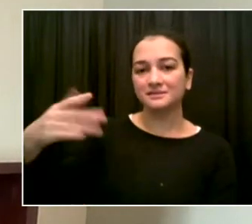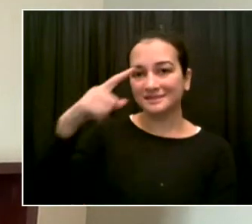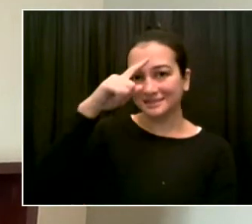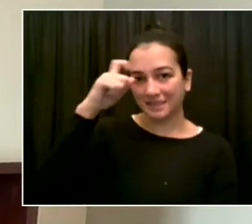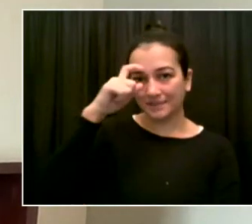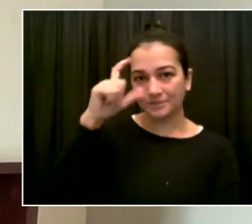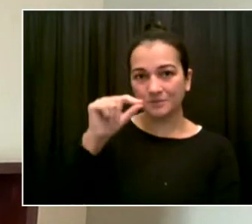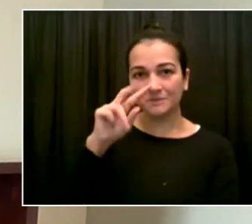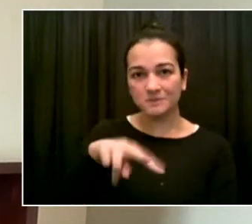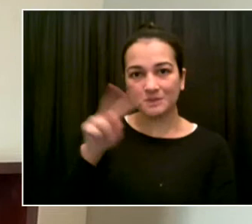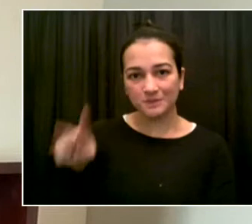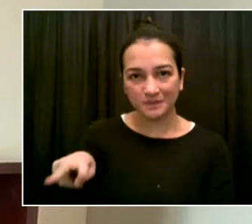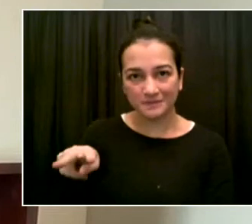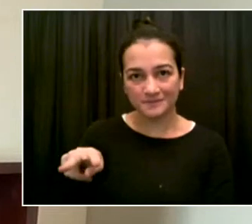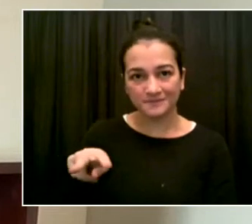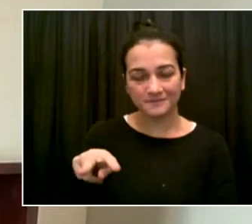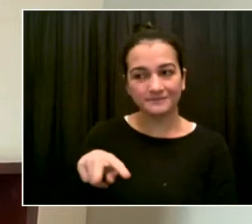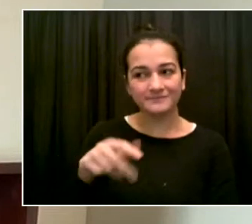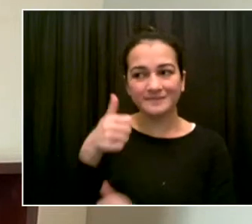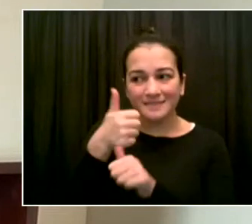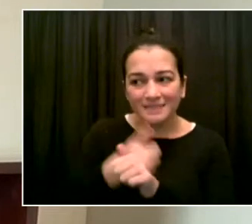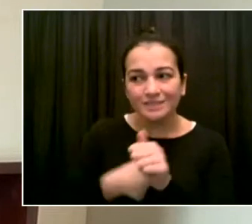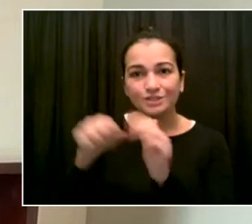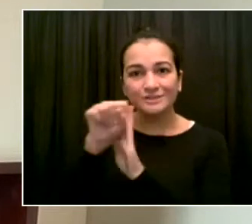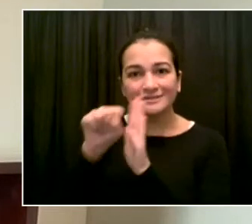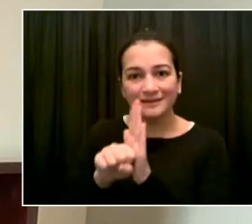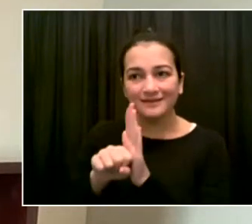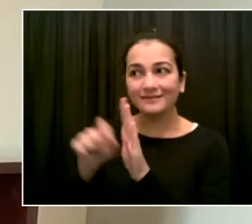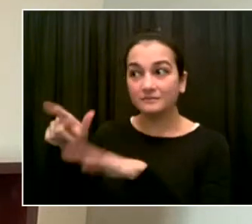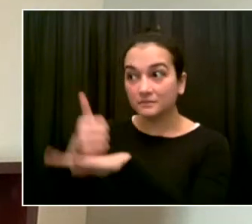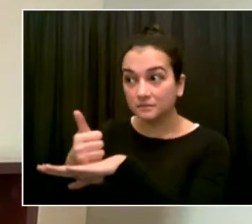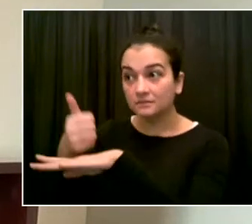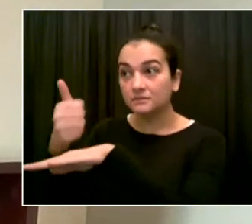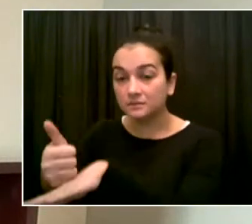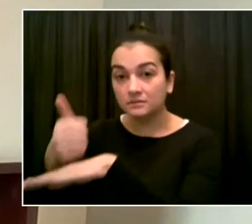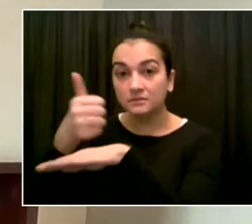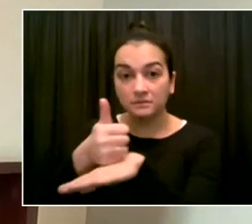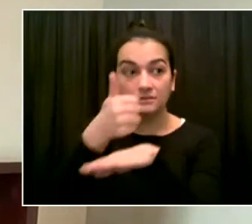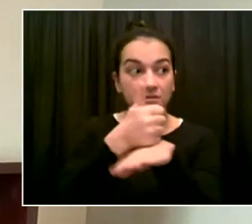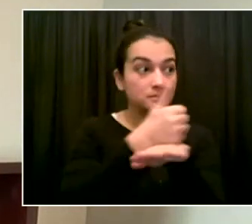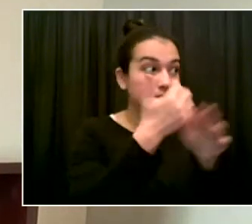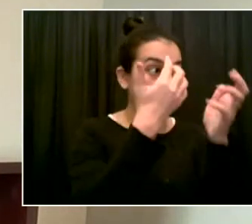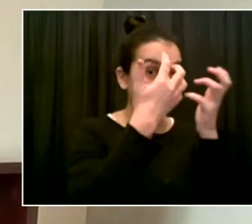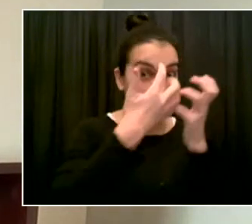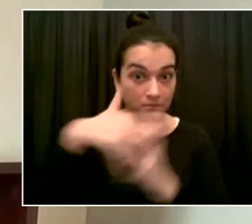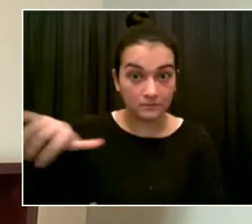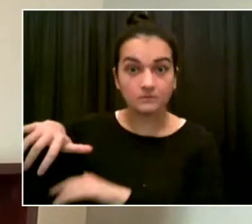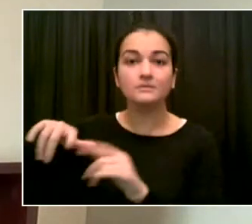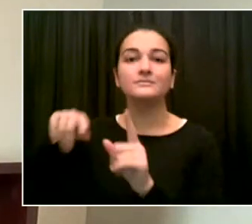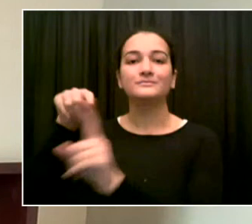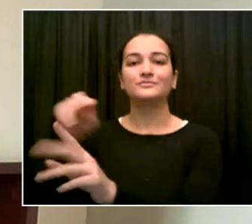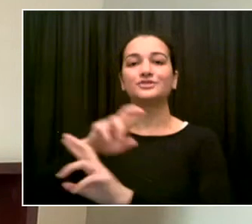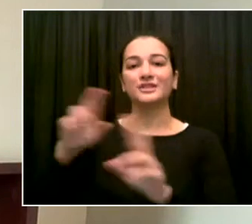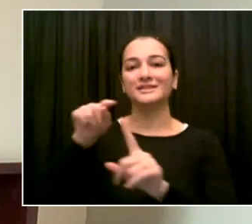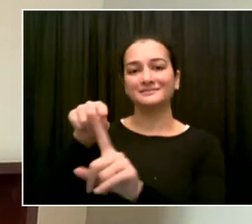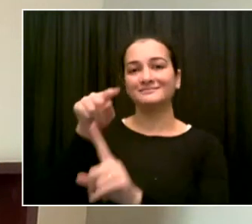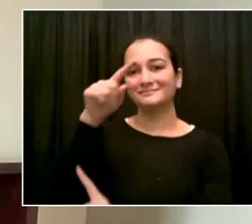AROUND 988. ON ITS OWN IT'S JUST A NUMBERT SO TO ENSURE